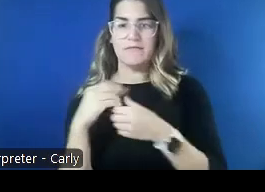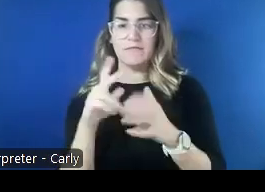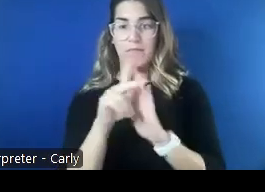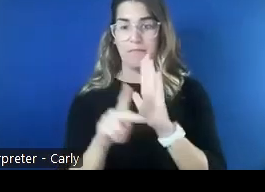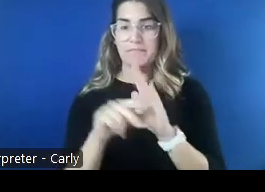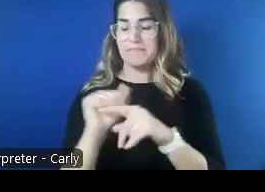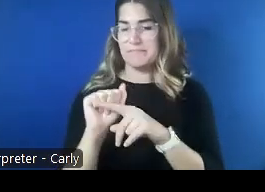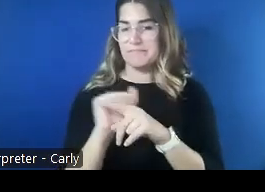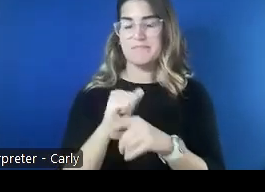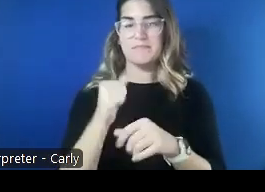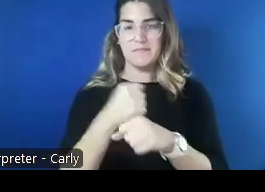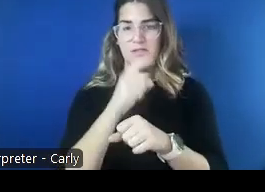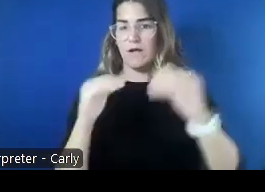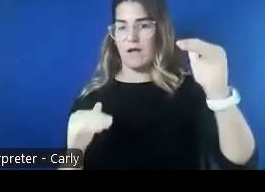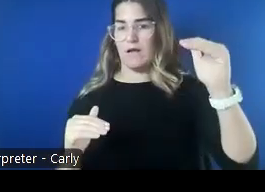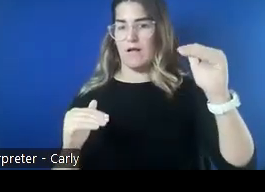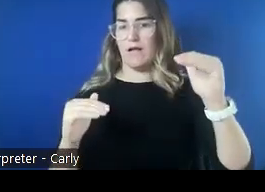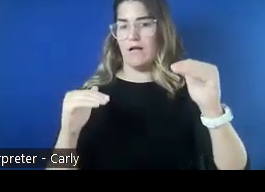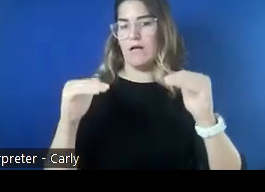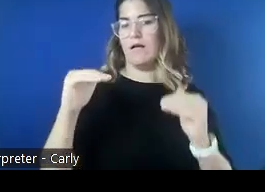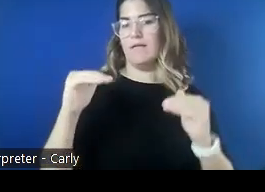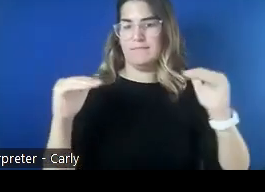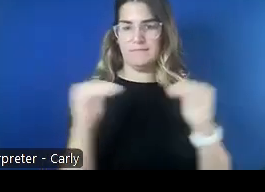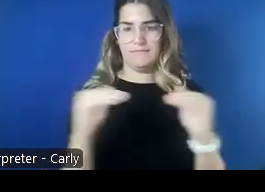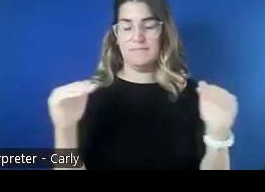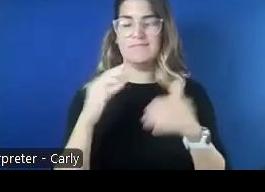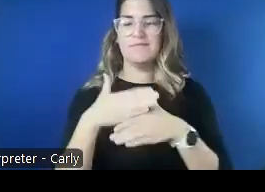disparities and I'll get to share a little bit more about this consultation work um a little bit